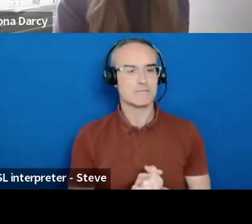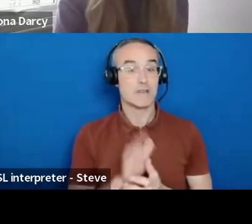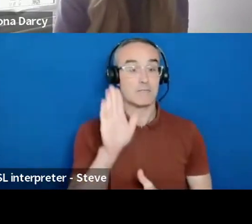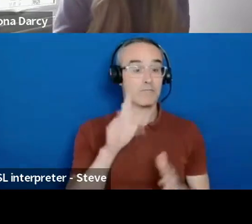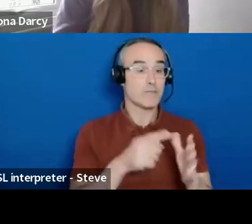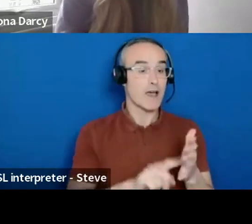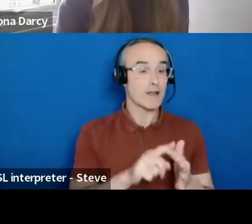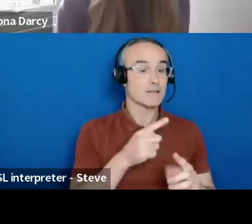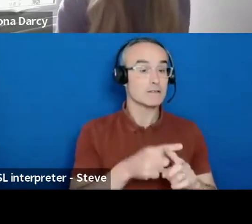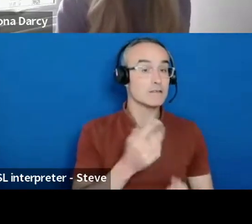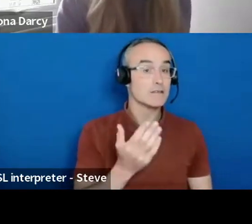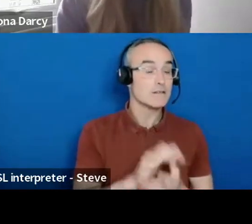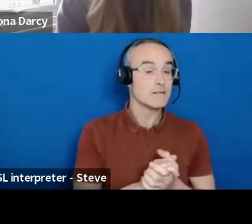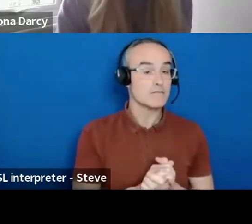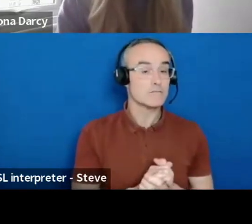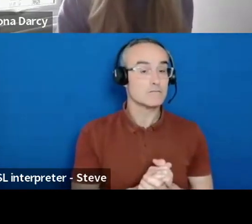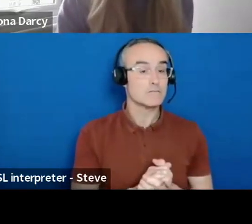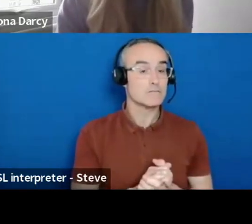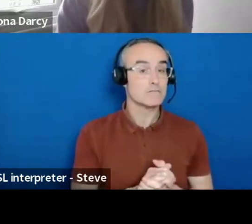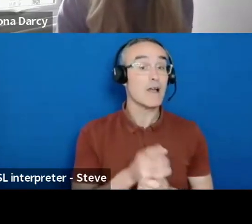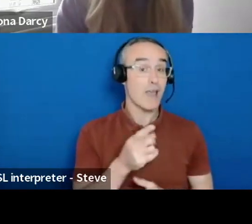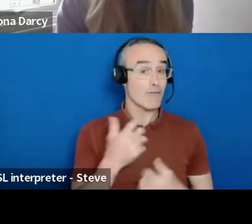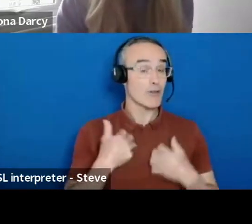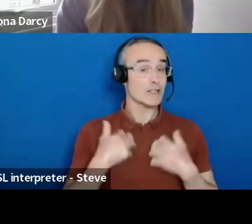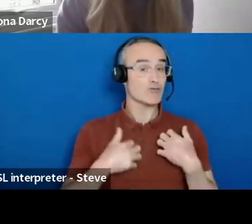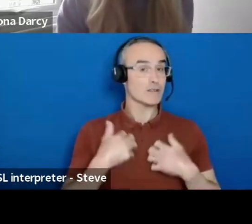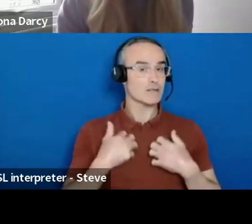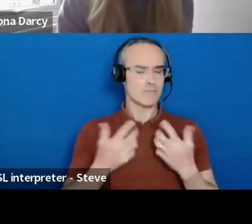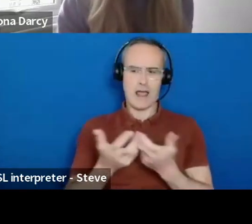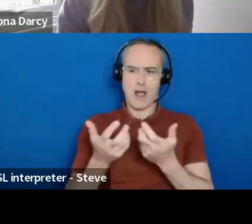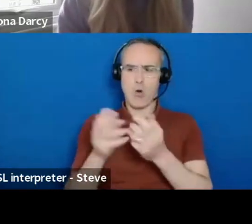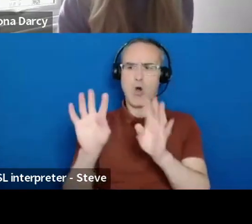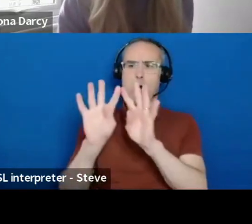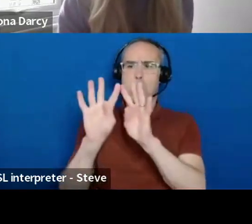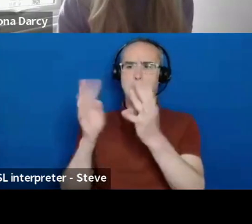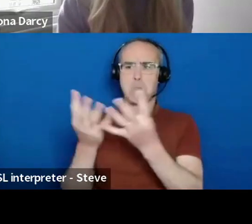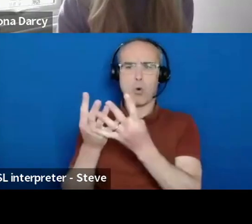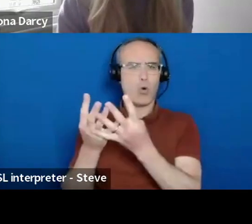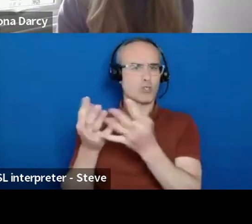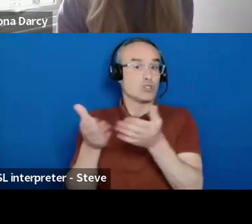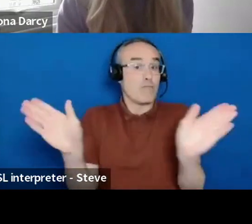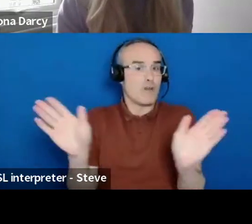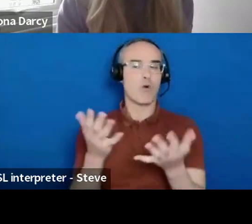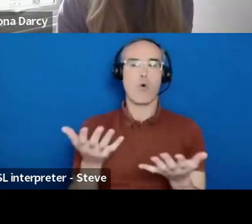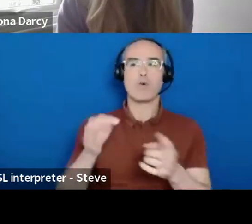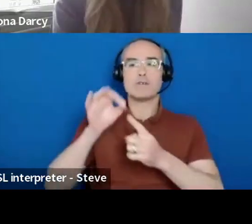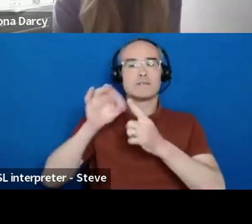Alex: Yeah. I mean, if you're interested in how a board operates or how a particular board operates, it might be the that they give